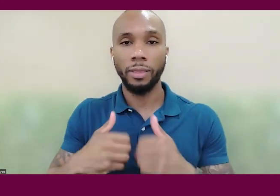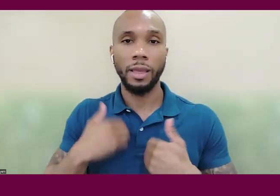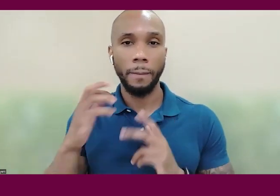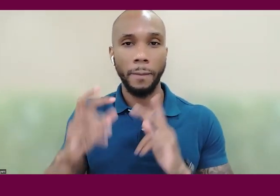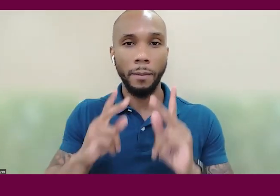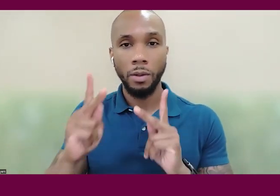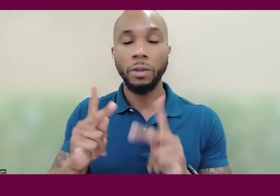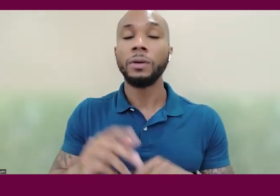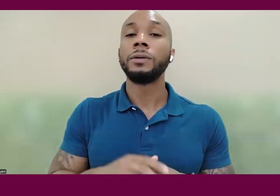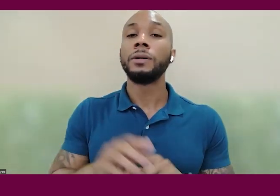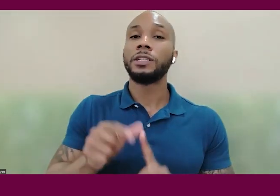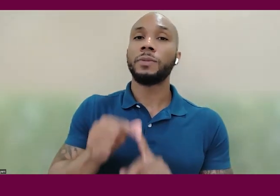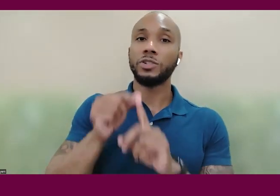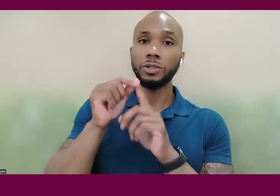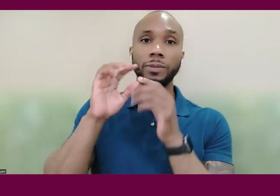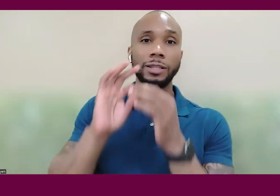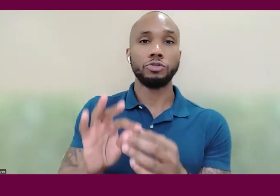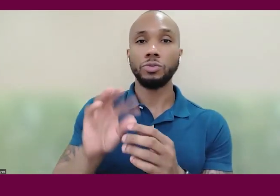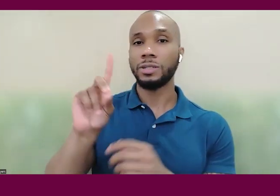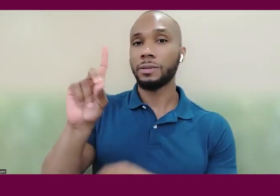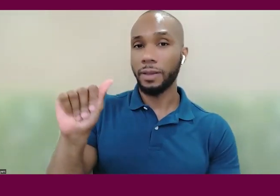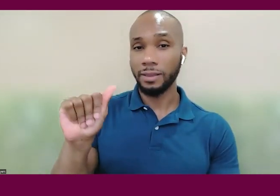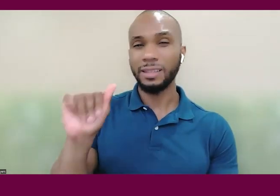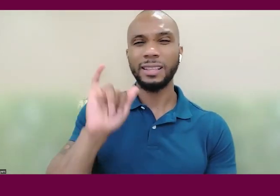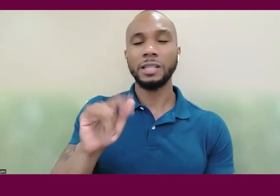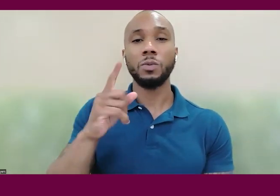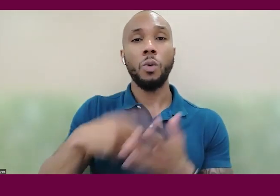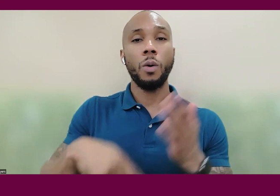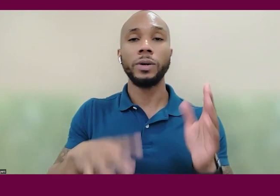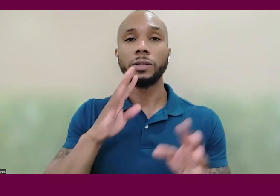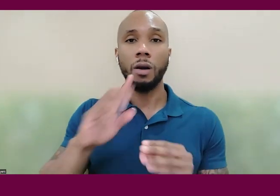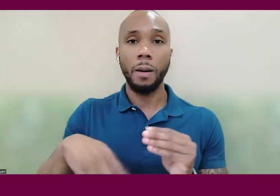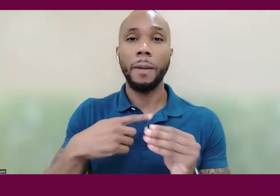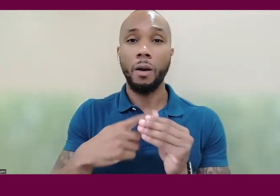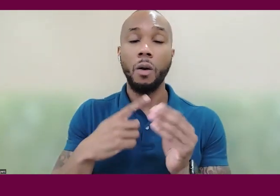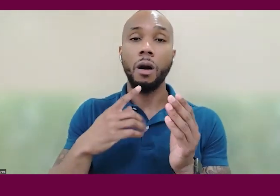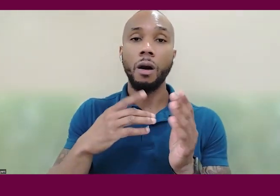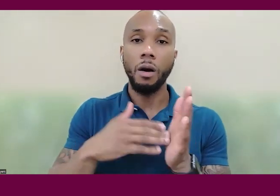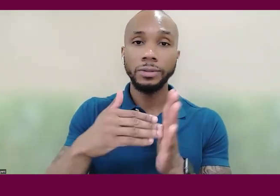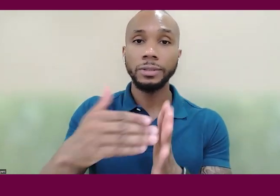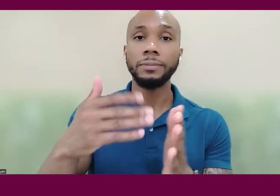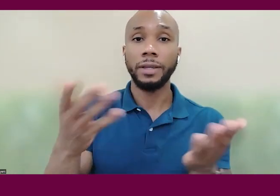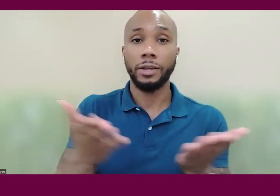I think especially in terms of disability. That's what we talk about all the time here at our center.